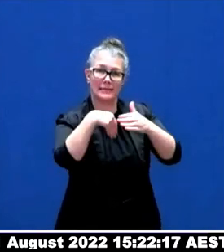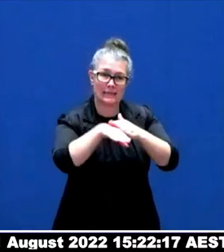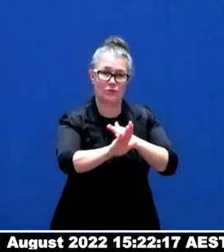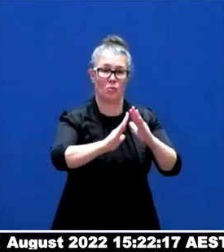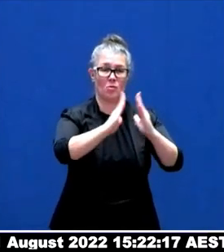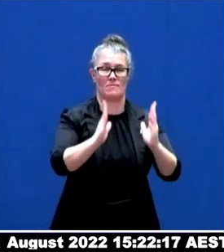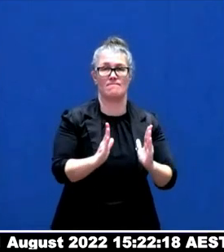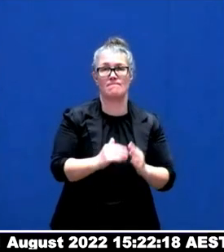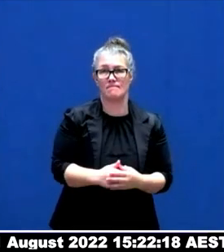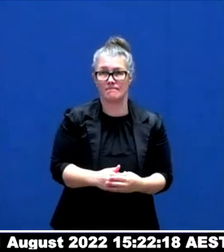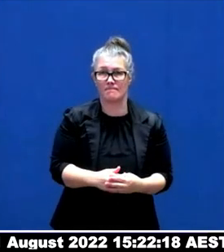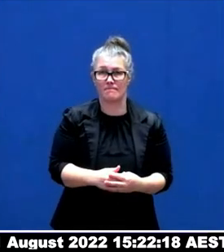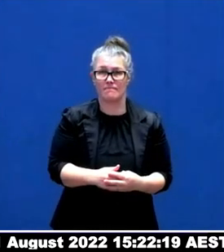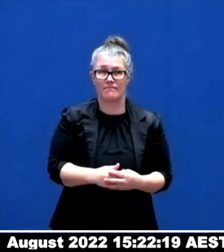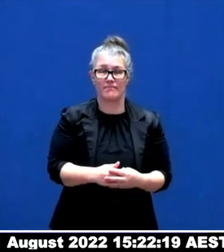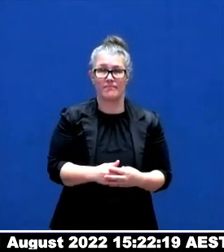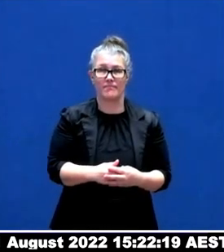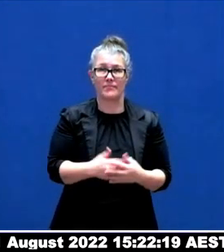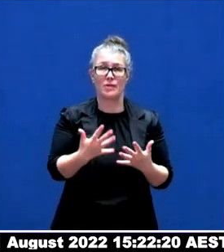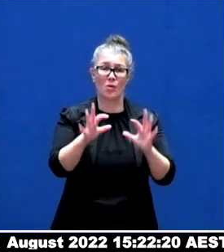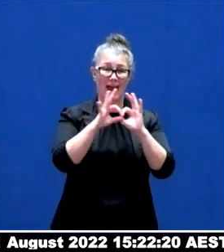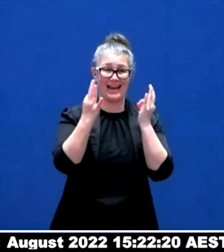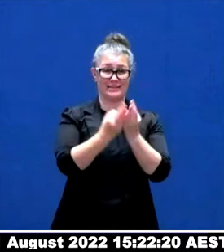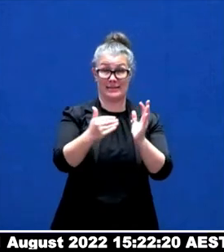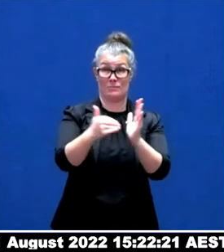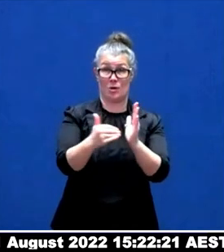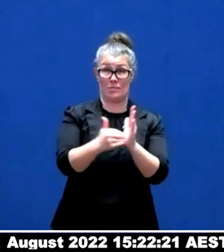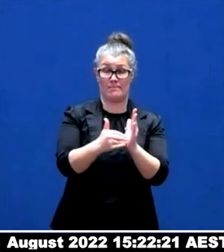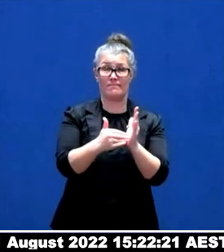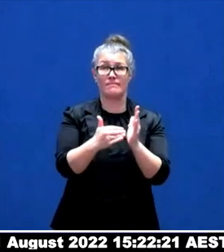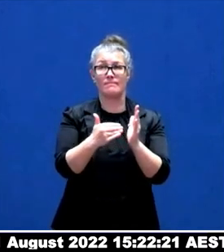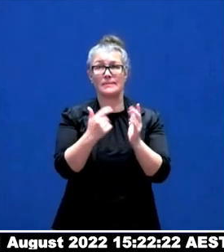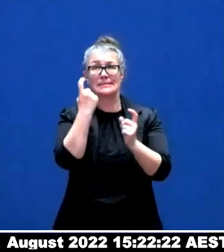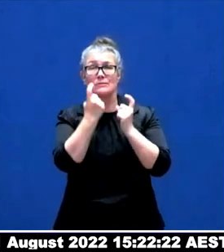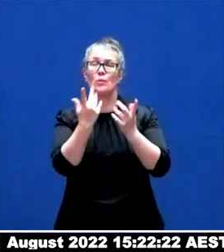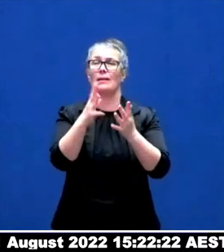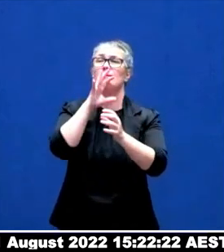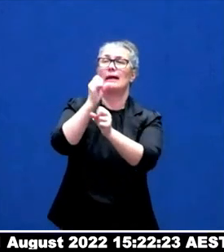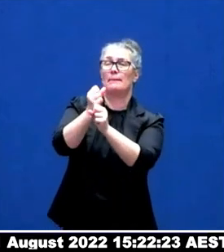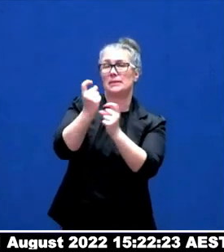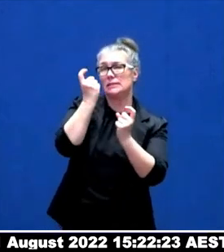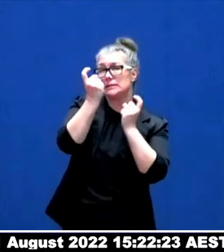So, the agency at the moment is considering - or the government is considering allowing